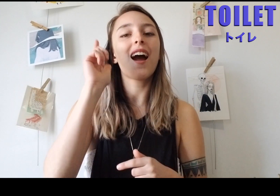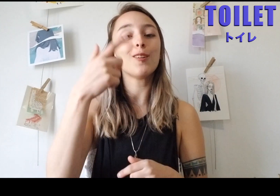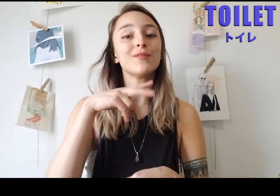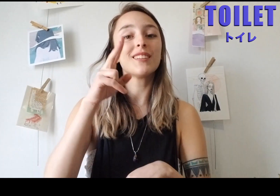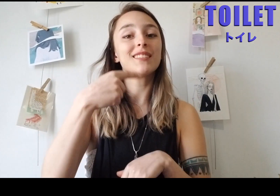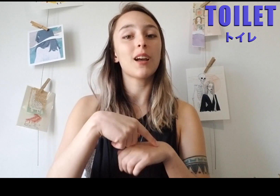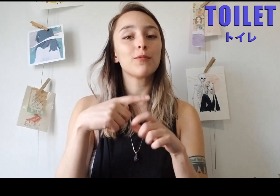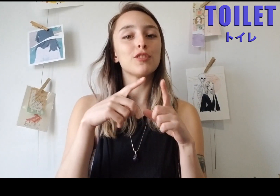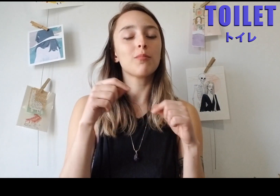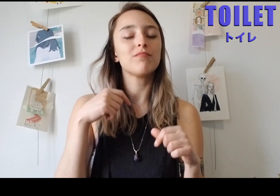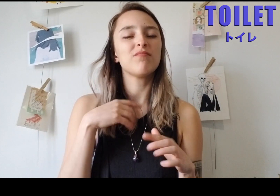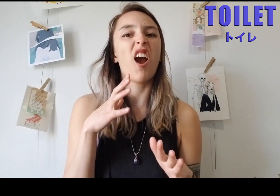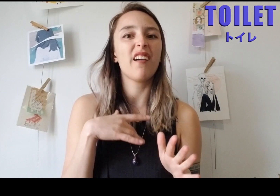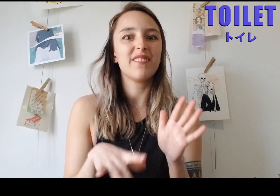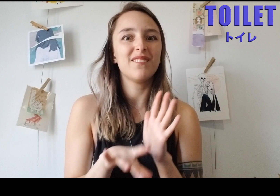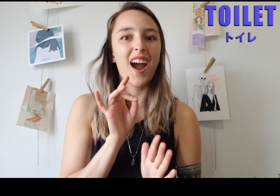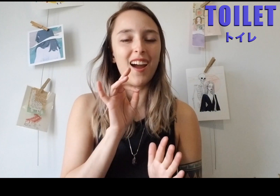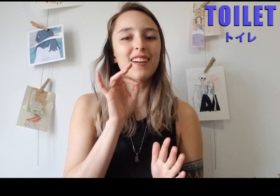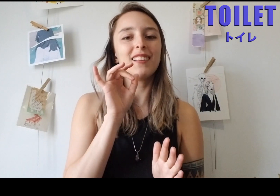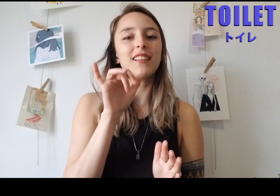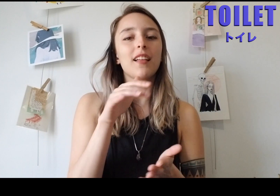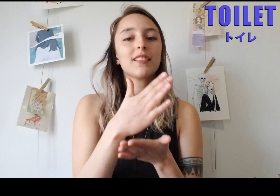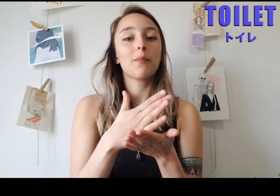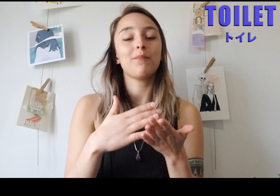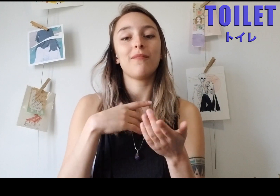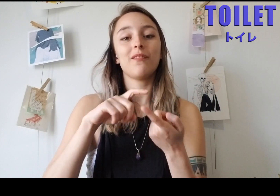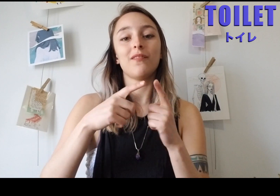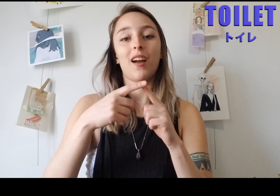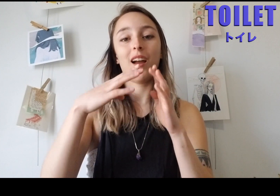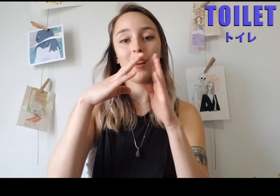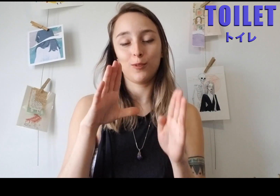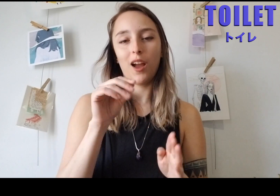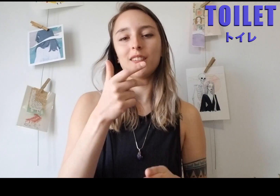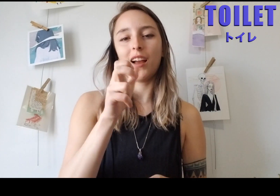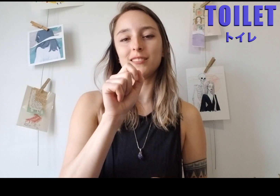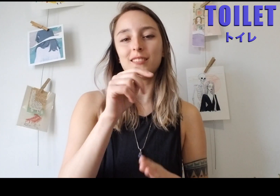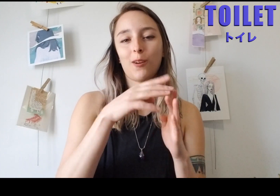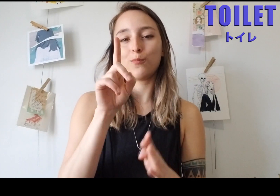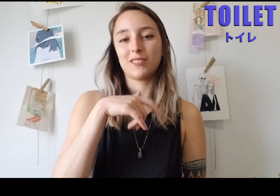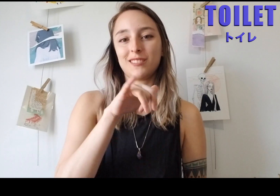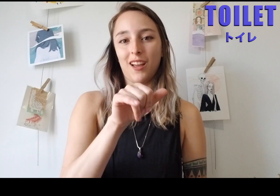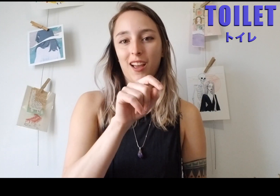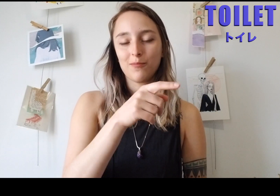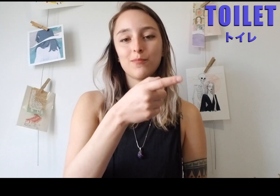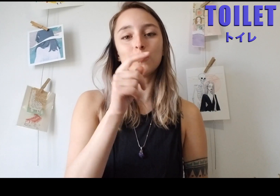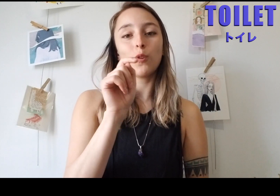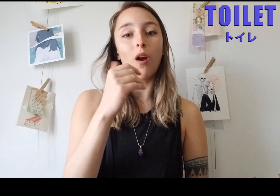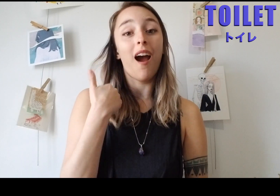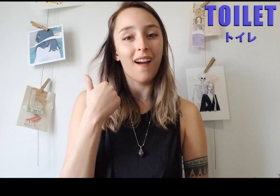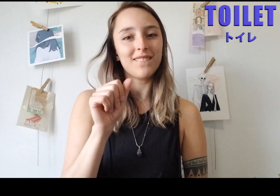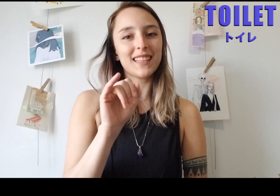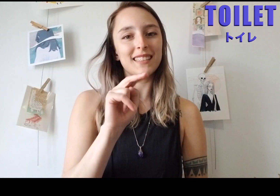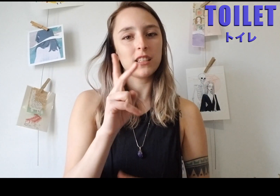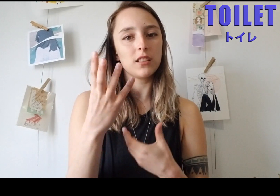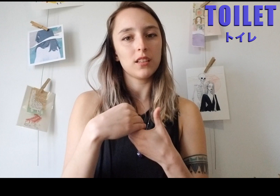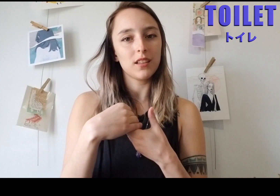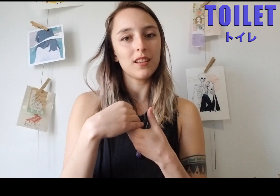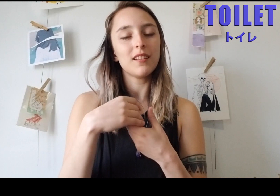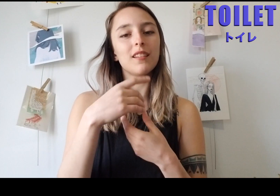But second time in Japan, I found it! Some of my friend houses or guest houses where I stayed, the toilets had a sink included!